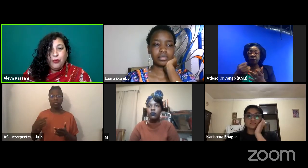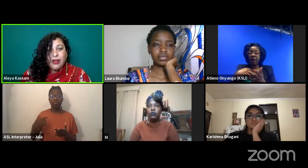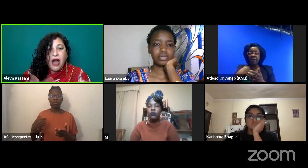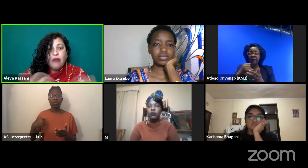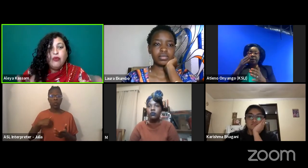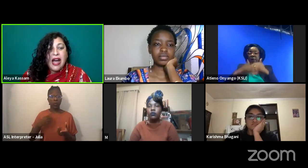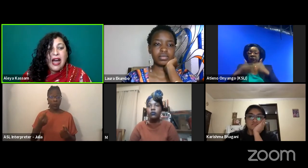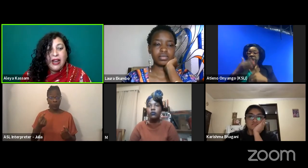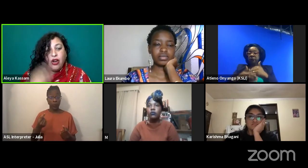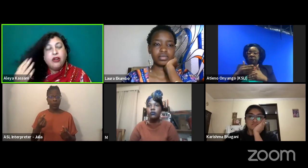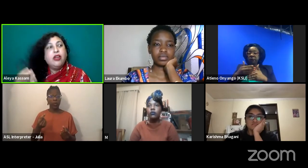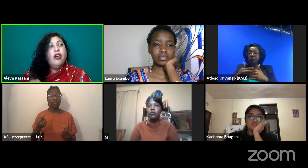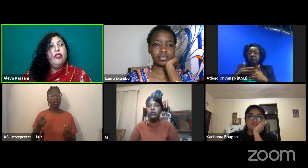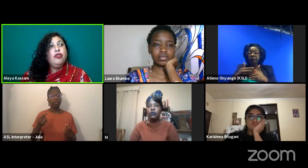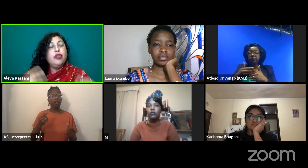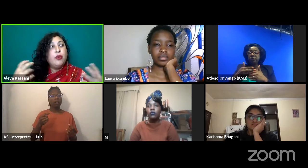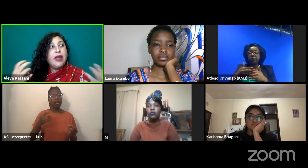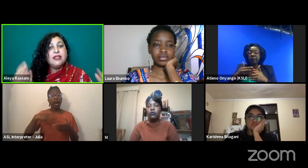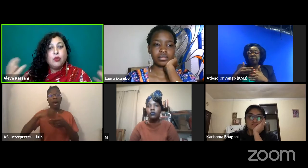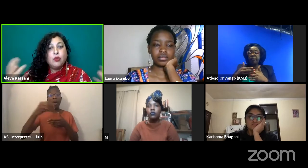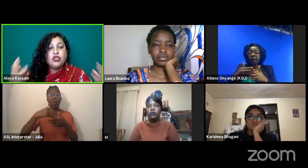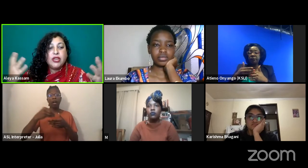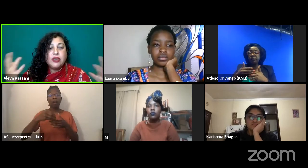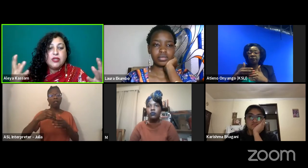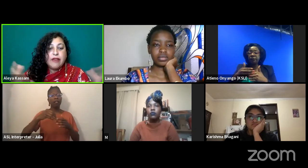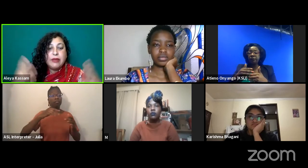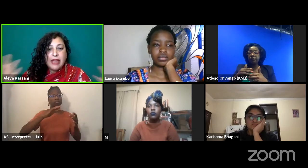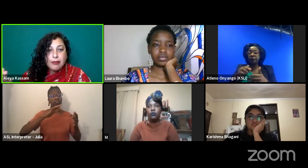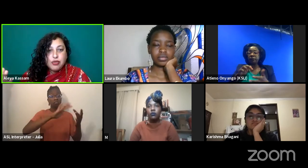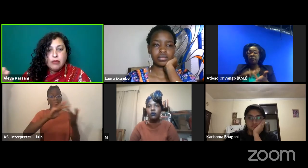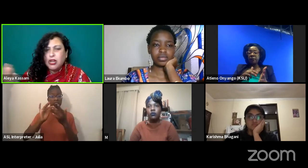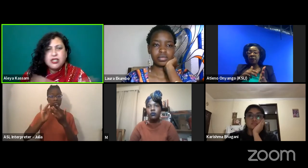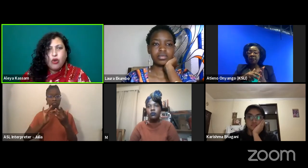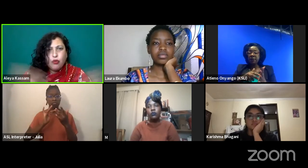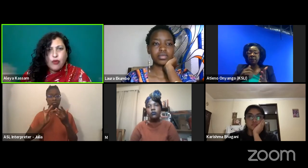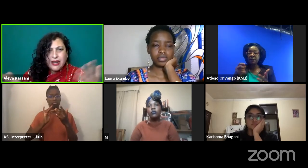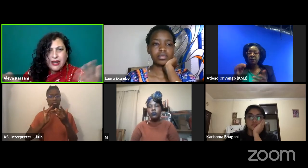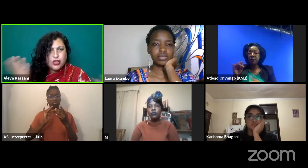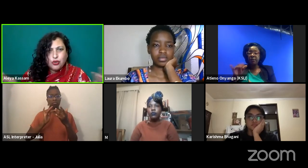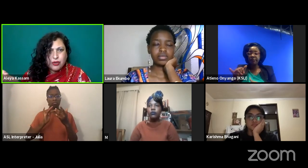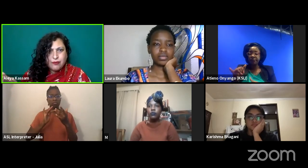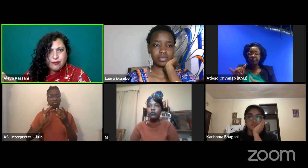we can't rely on the ways in which the histories have been captured because they're already skewed.